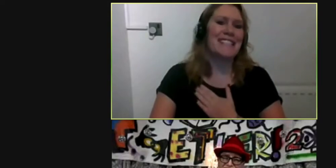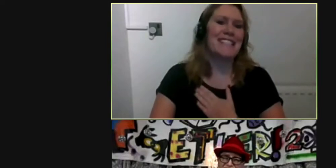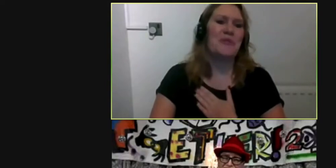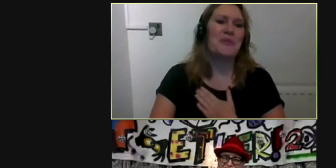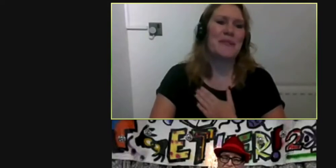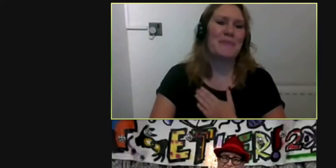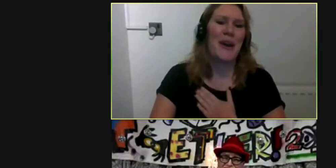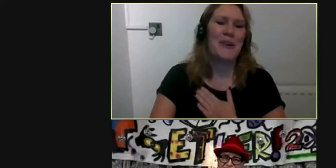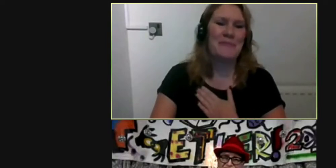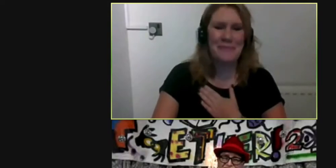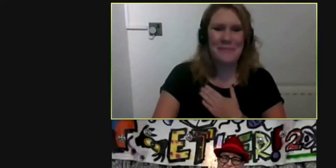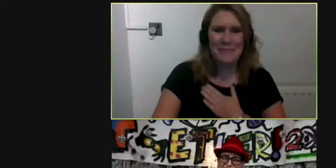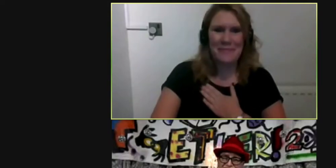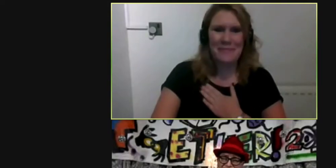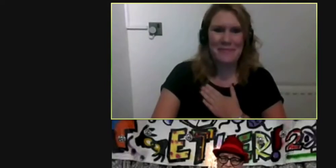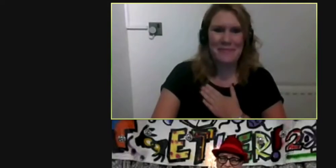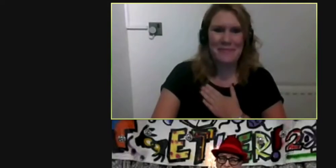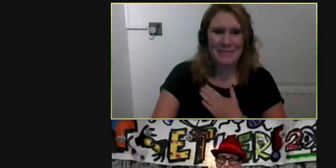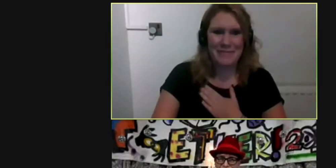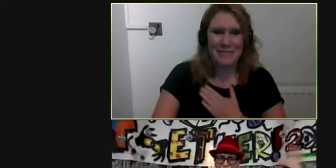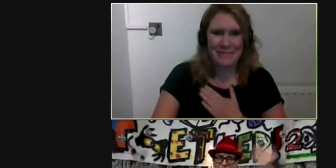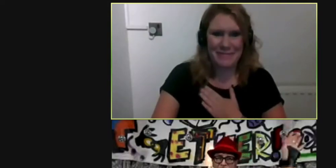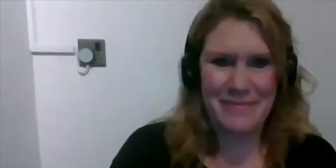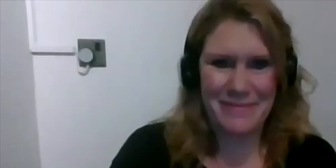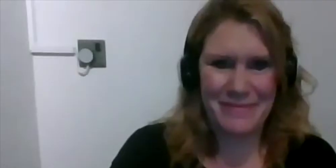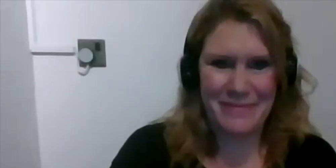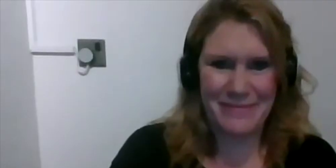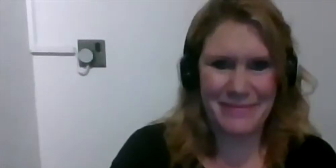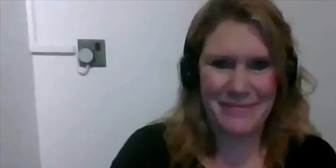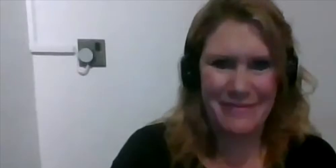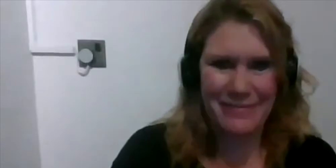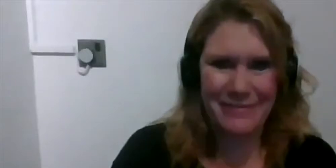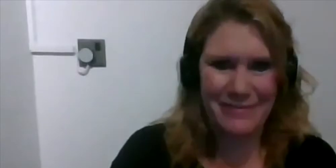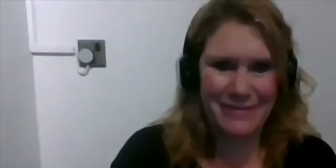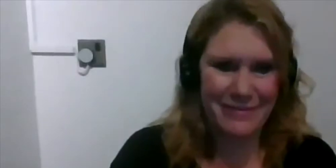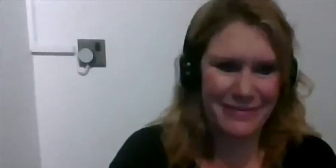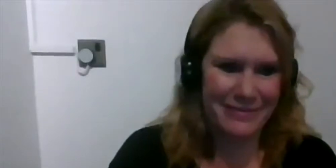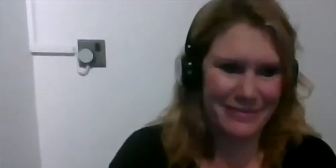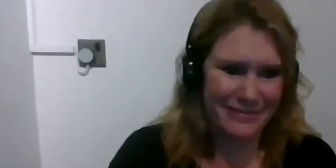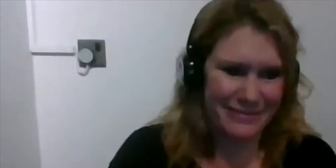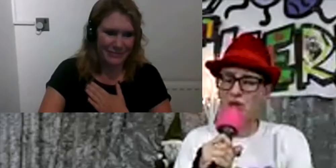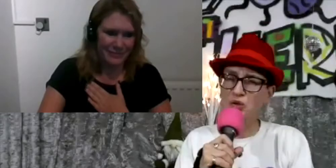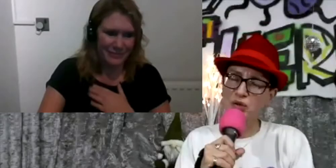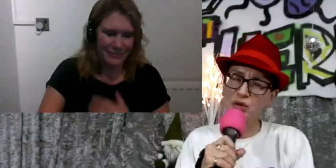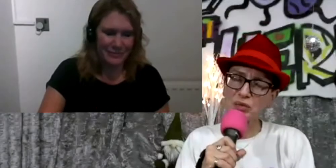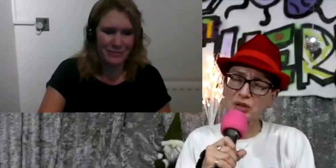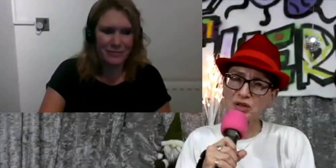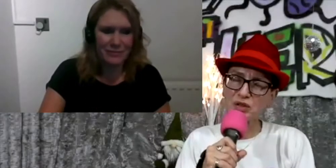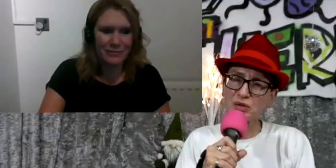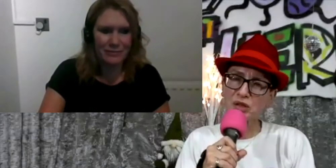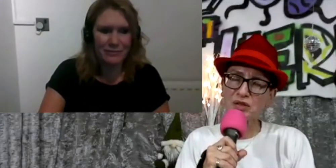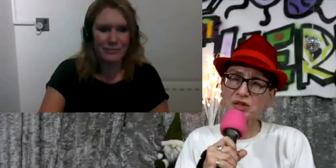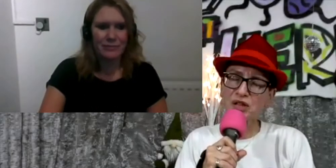the see you all smile. I think we're all very pleased to